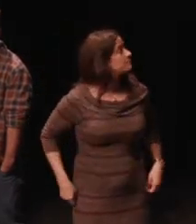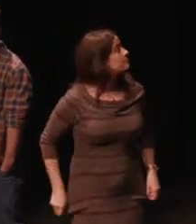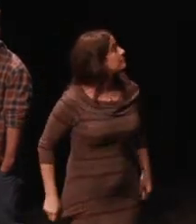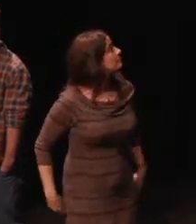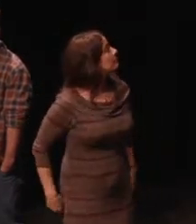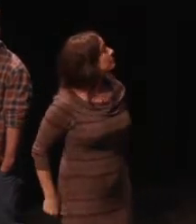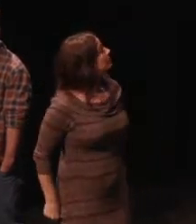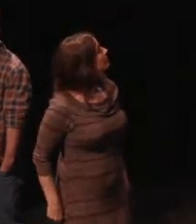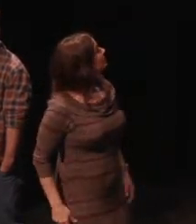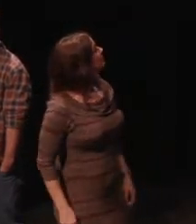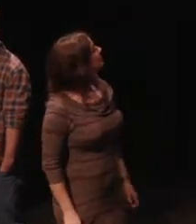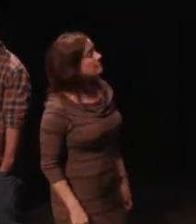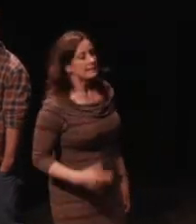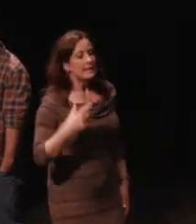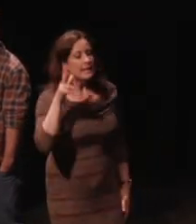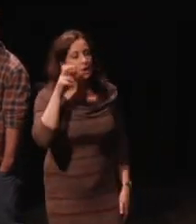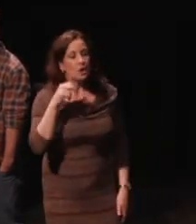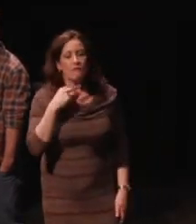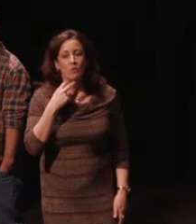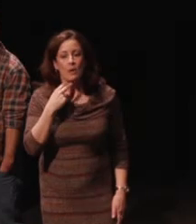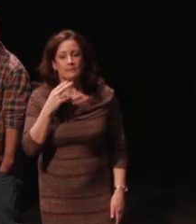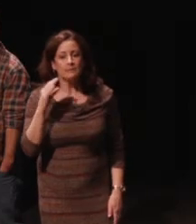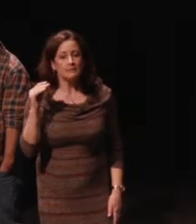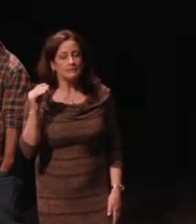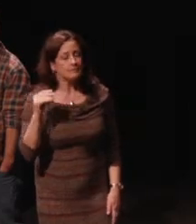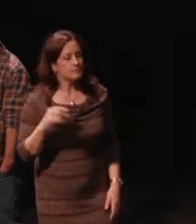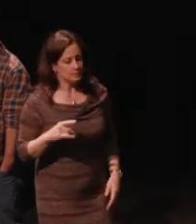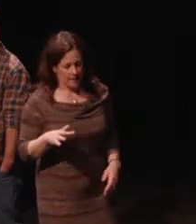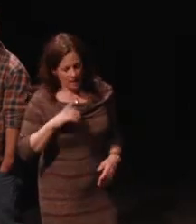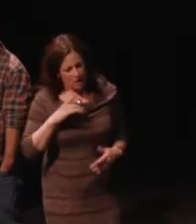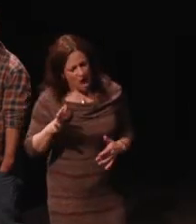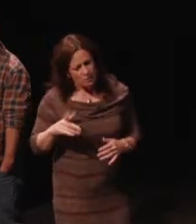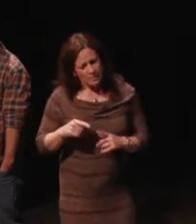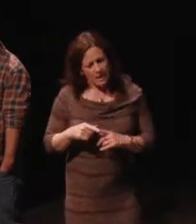we're actually giving the thing.